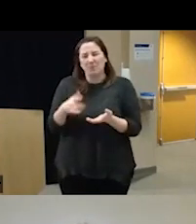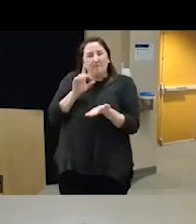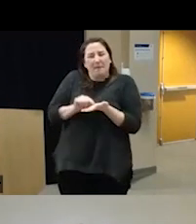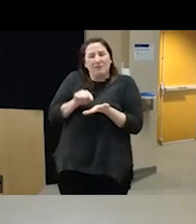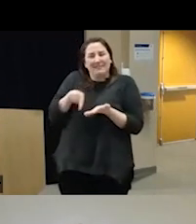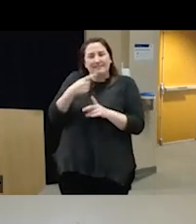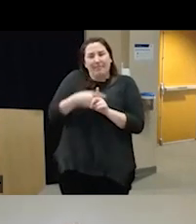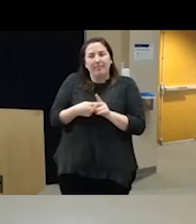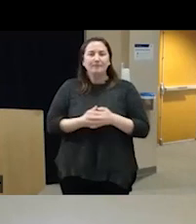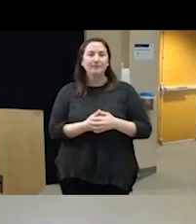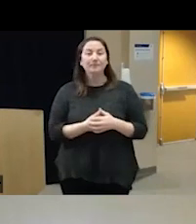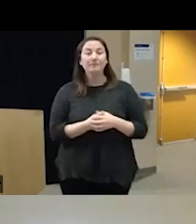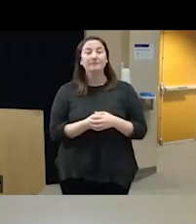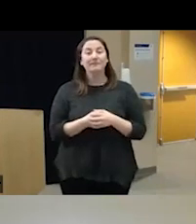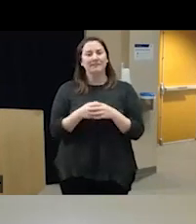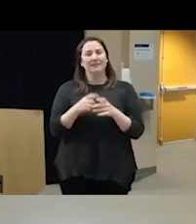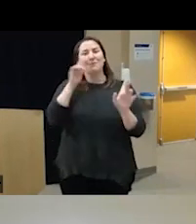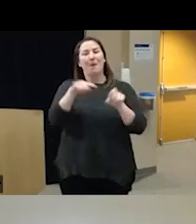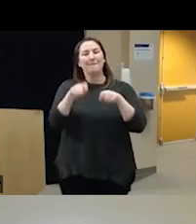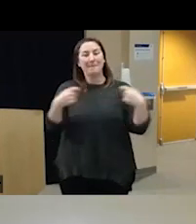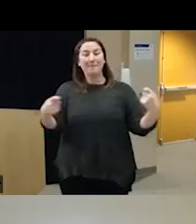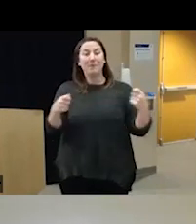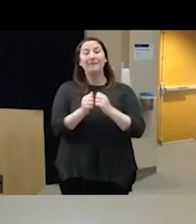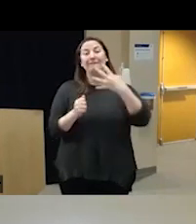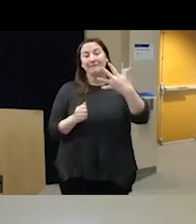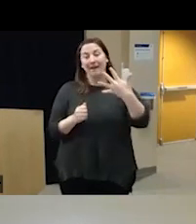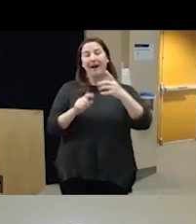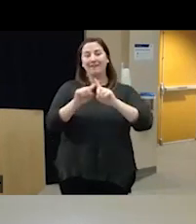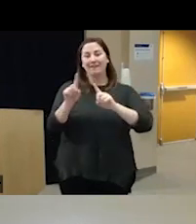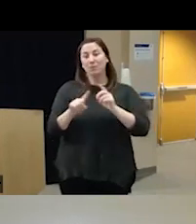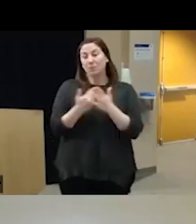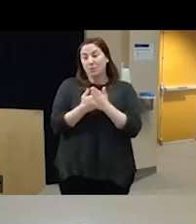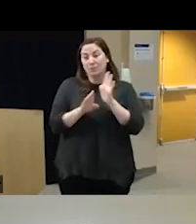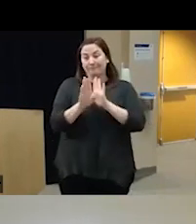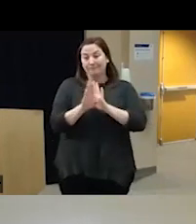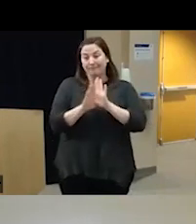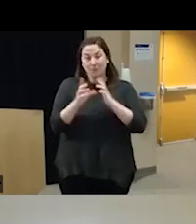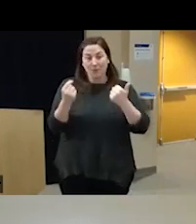But I want to finish up with five agents that I'm development you load around a tar